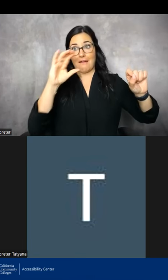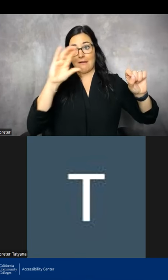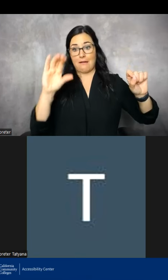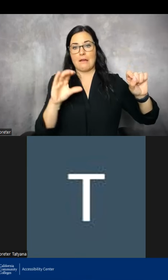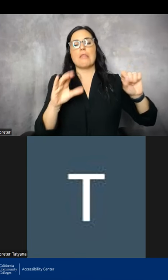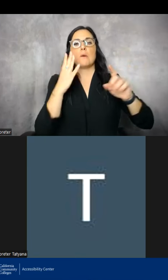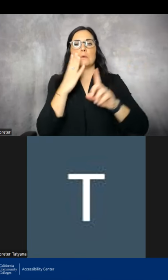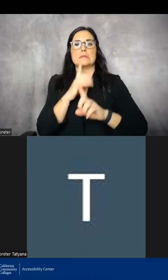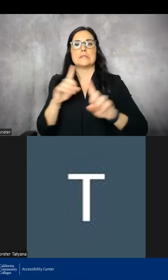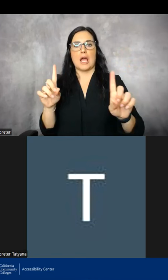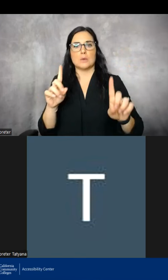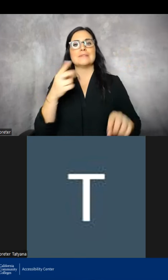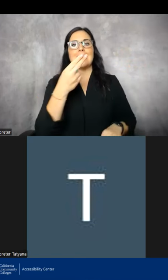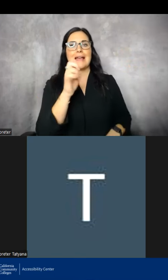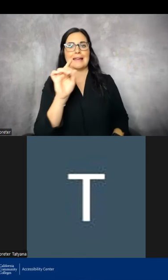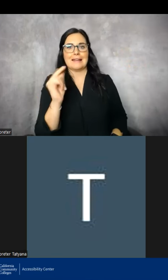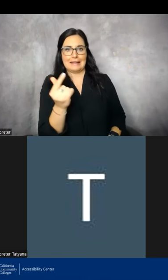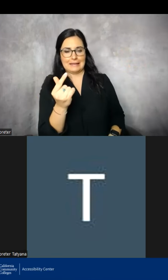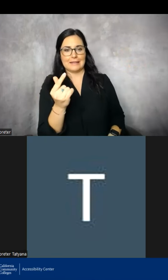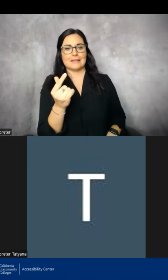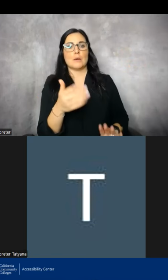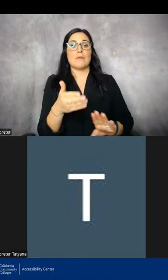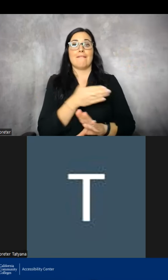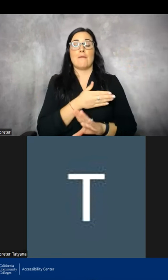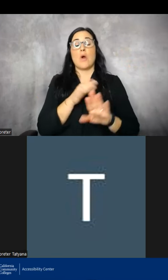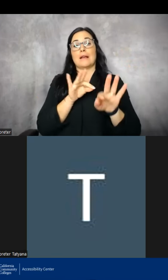as a heading proceeding the text of actual heading.